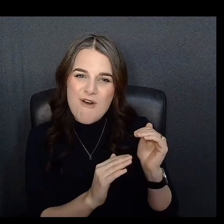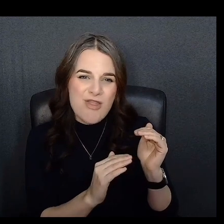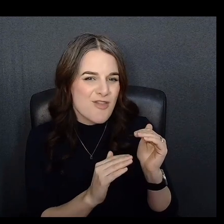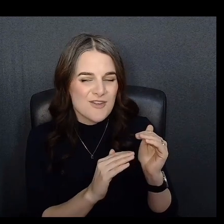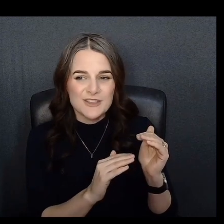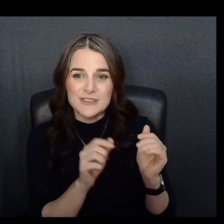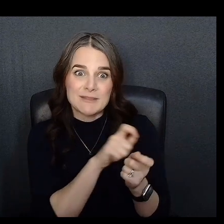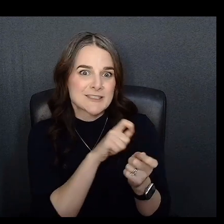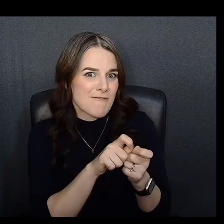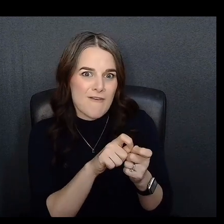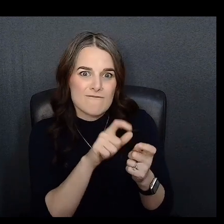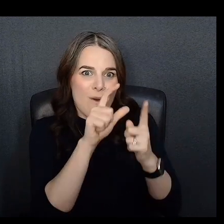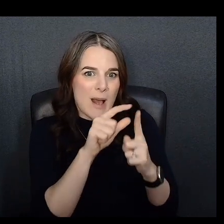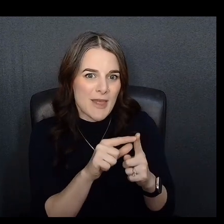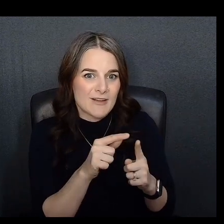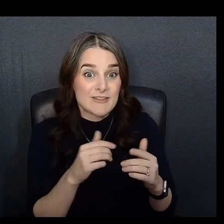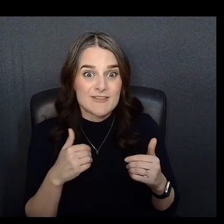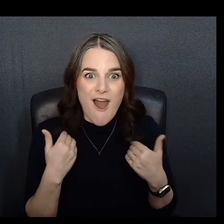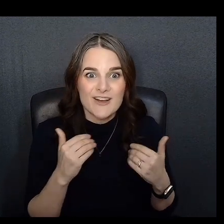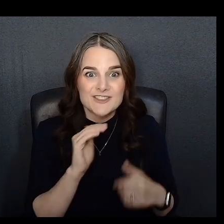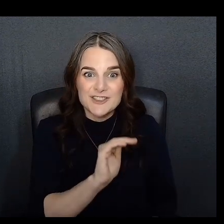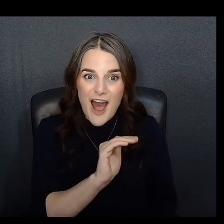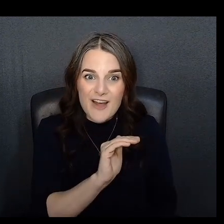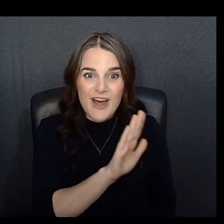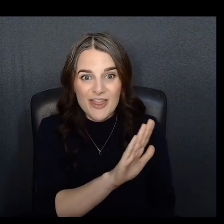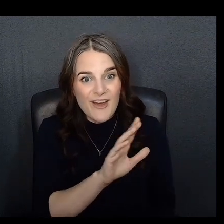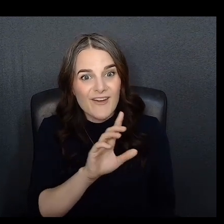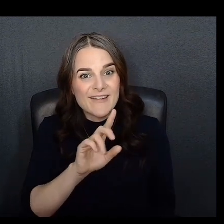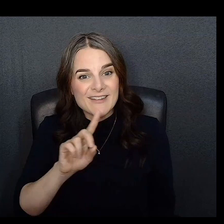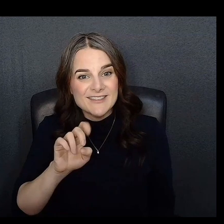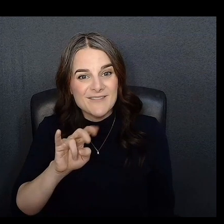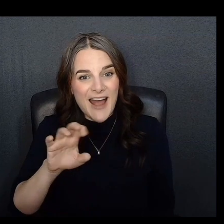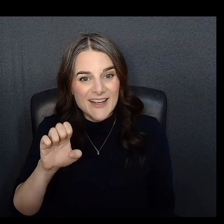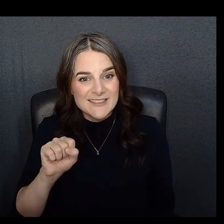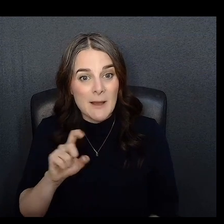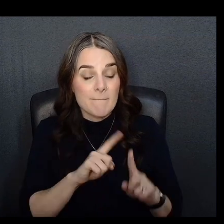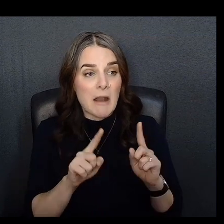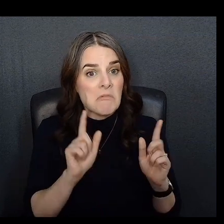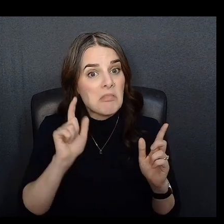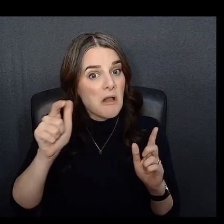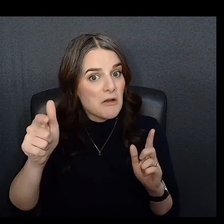on a young child's device, but then maybe that vocabulary, they might still be uncomfortable with it